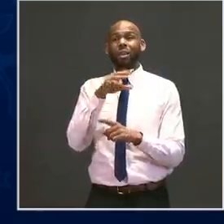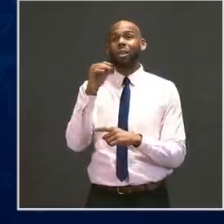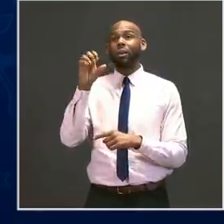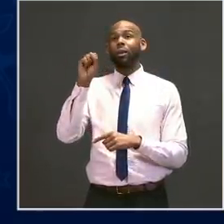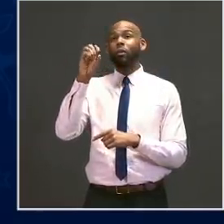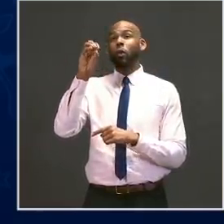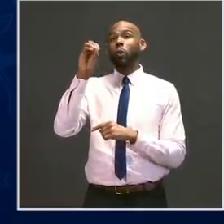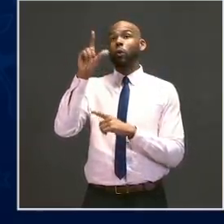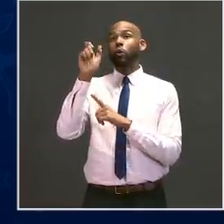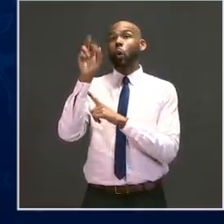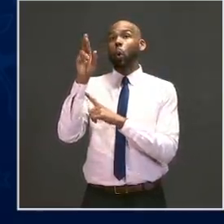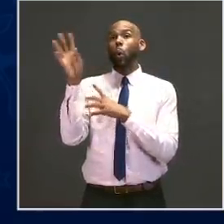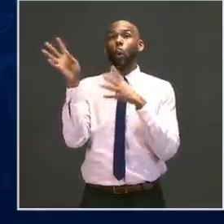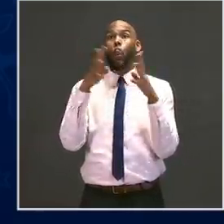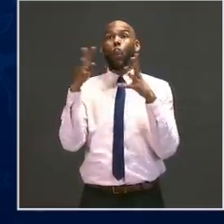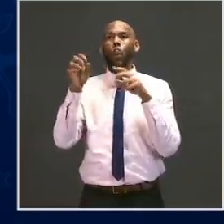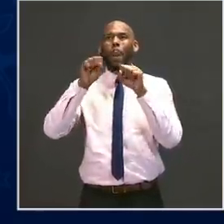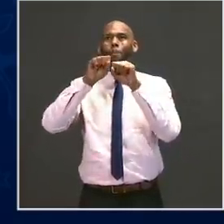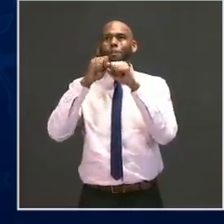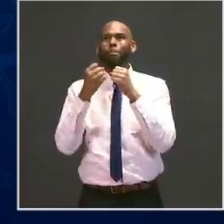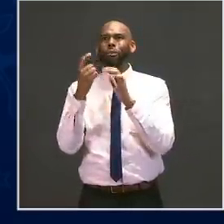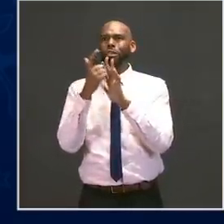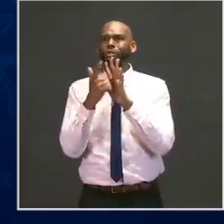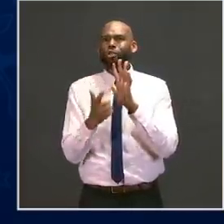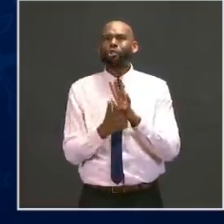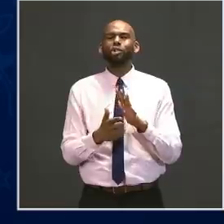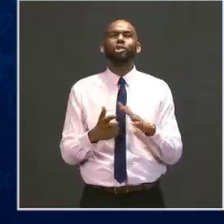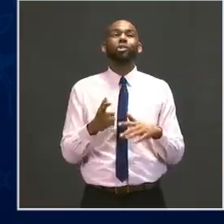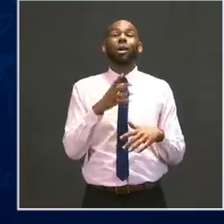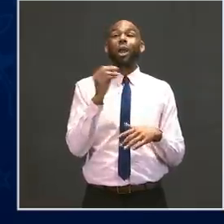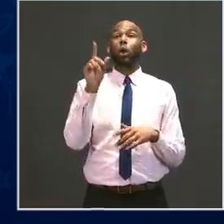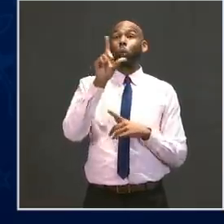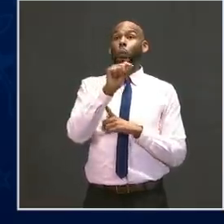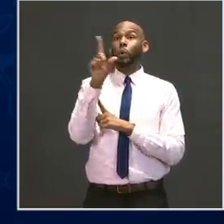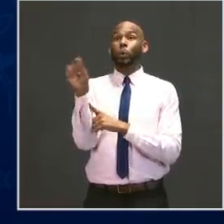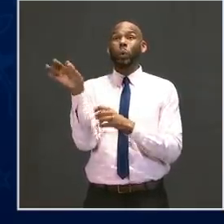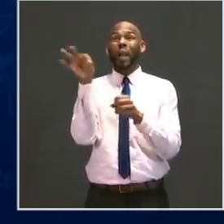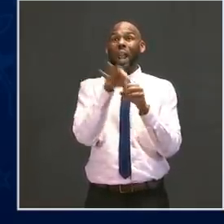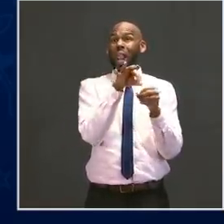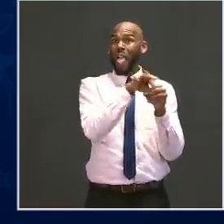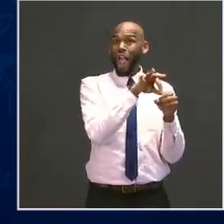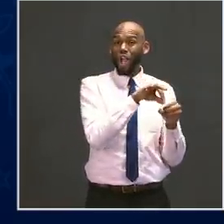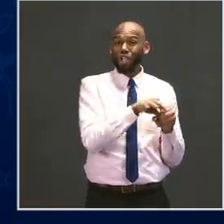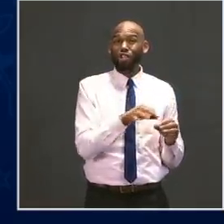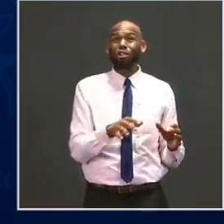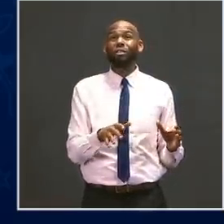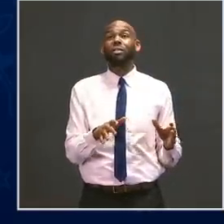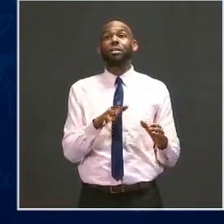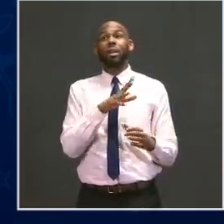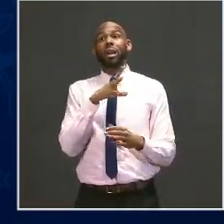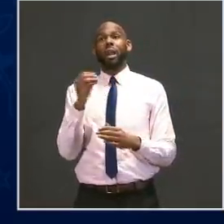you know, reports of engagement in the 2020 election; and, of course, of bounties on the heads of U.S. troops